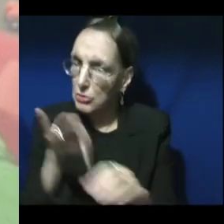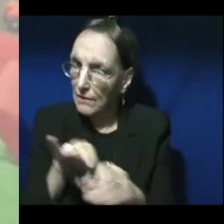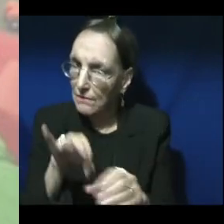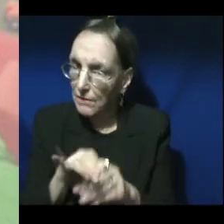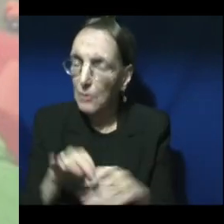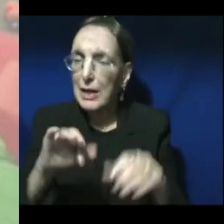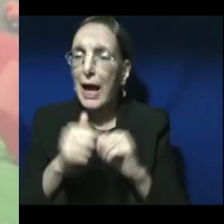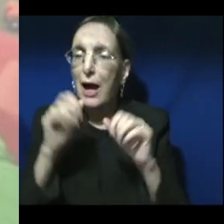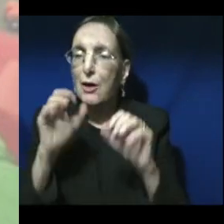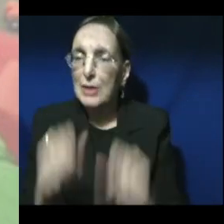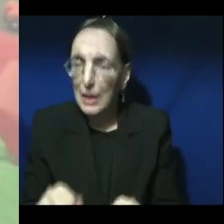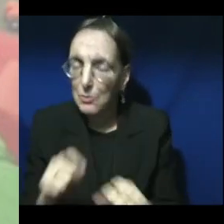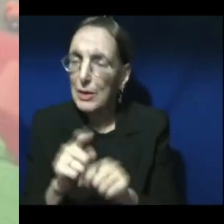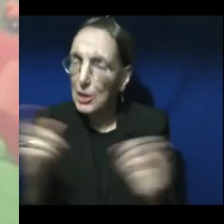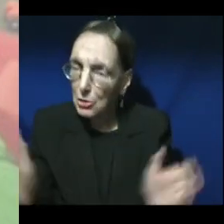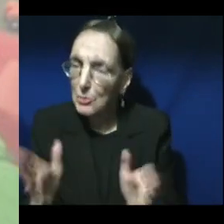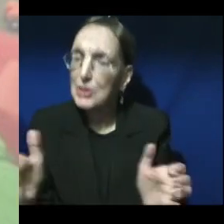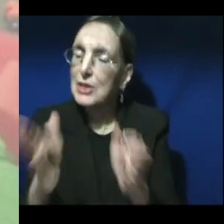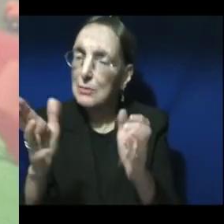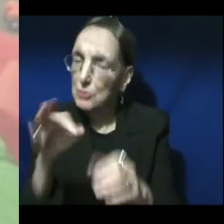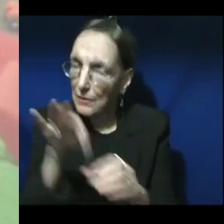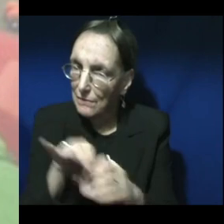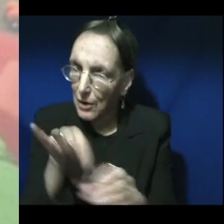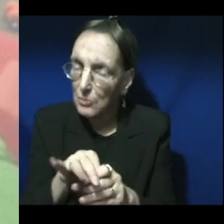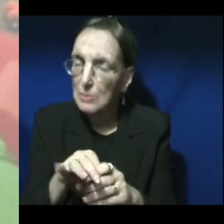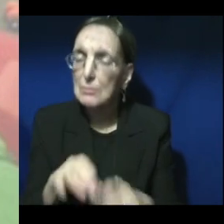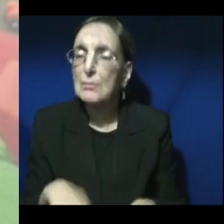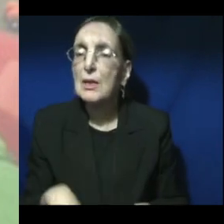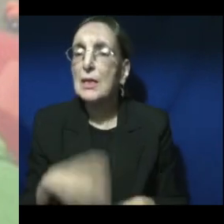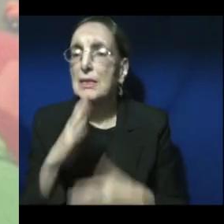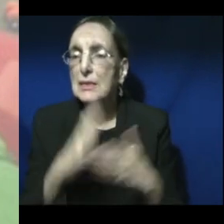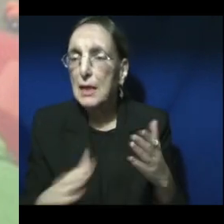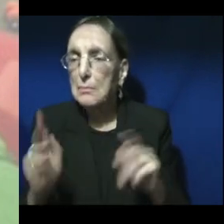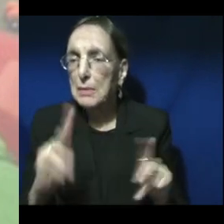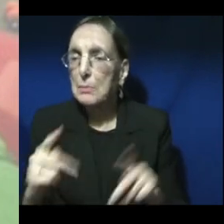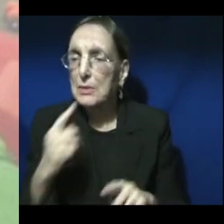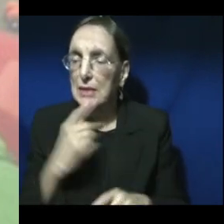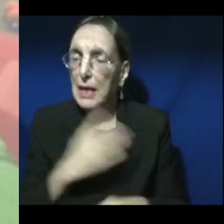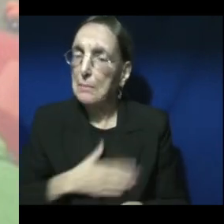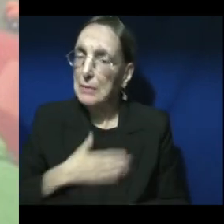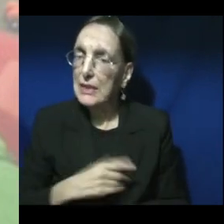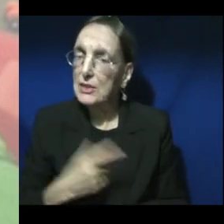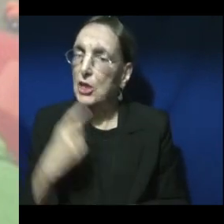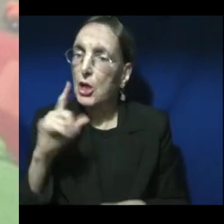asking them, “Hey, please go vote.” And for other people, they asked them to be a voter.